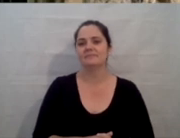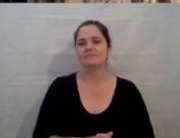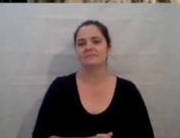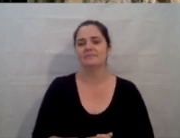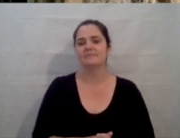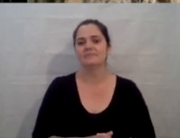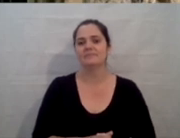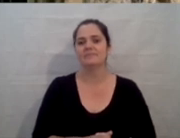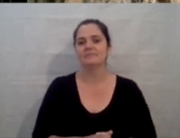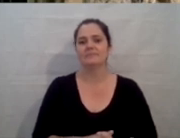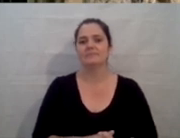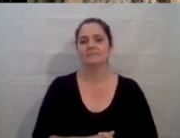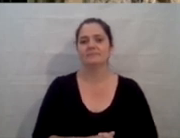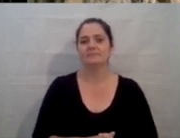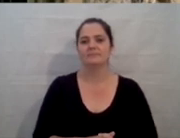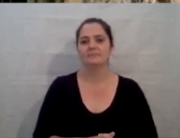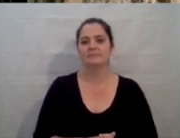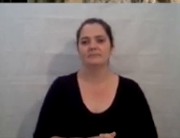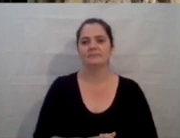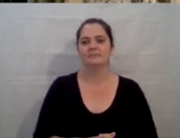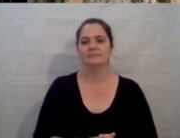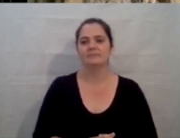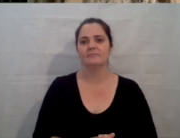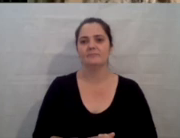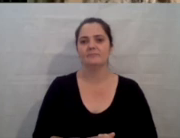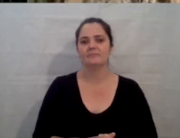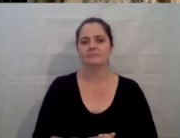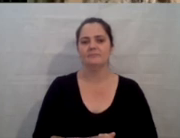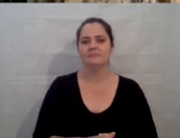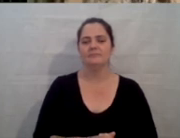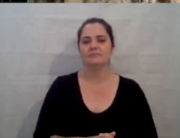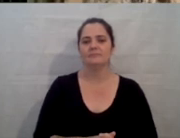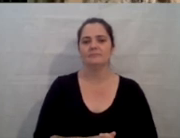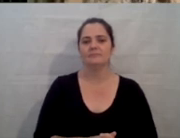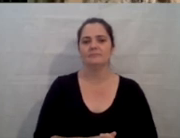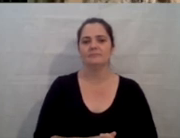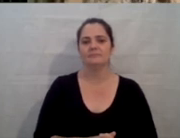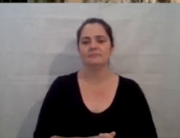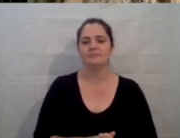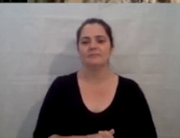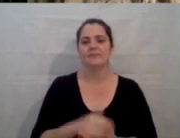Alright and now on this drawing we're going to take a little bit longer and we're going to do a little bit –